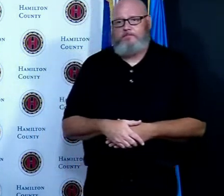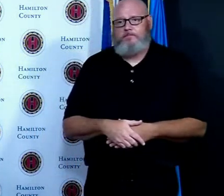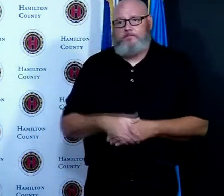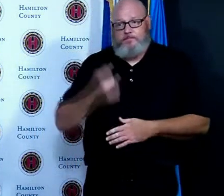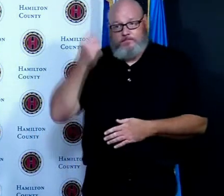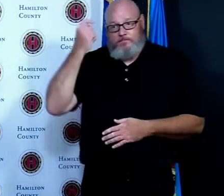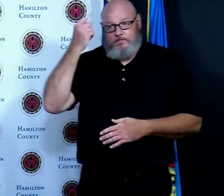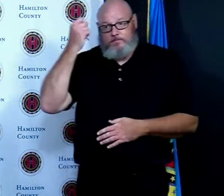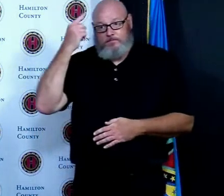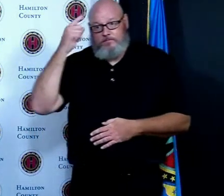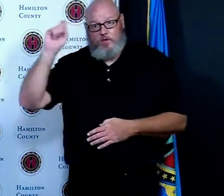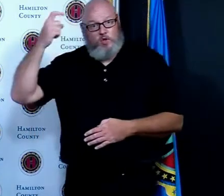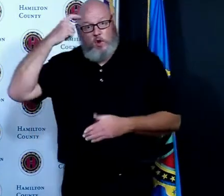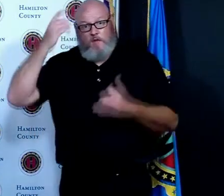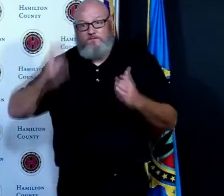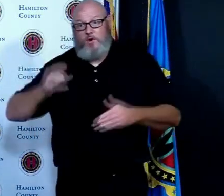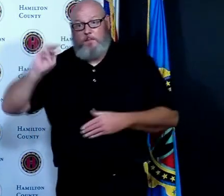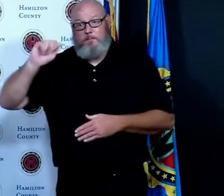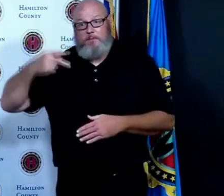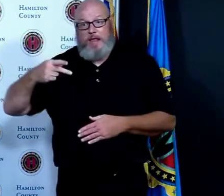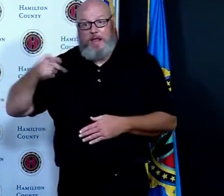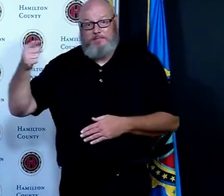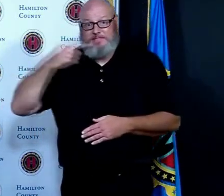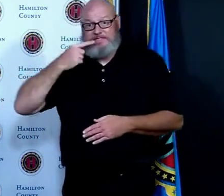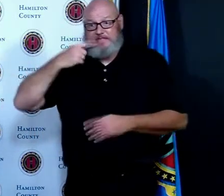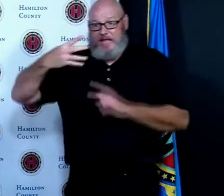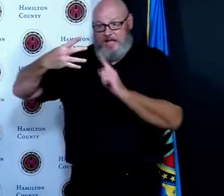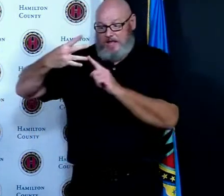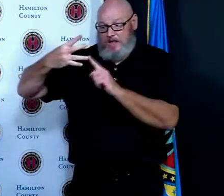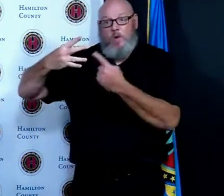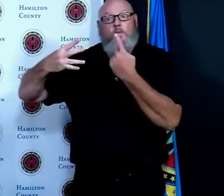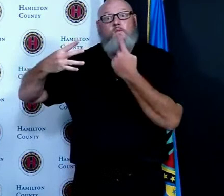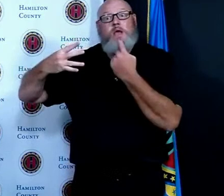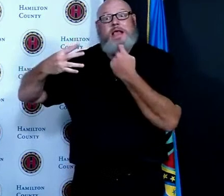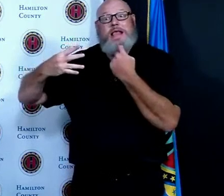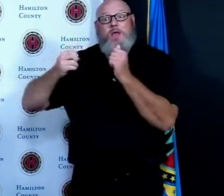star that indicates that you've met six or more metrics if that happens then the